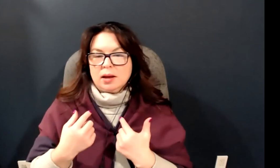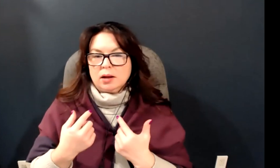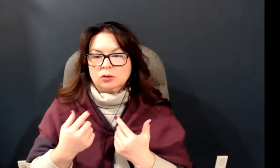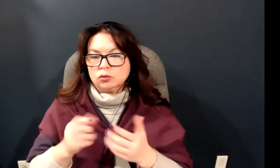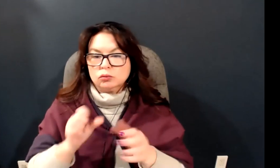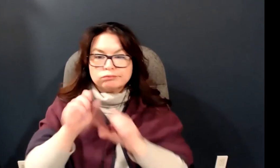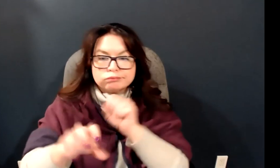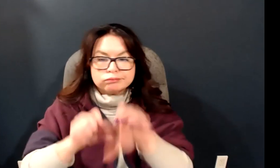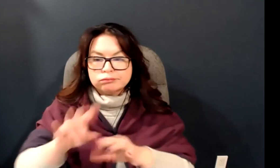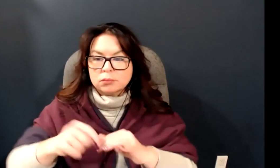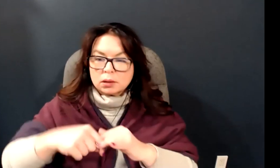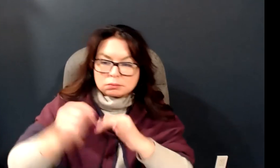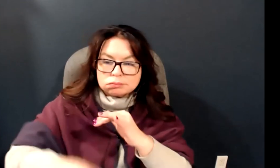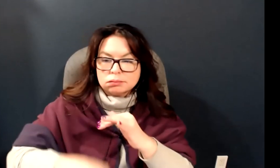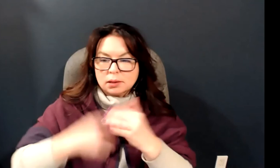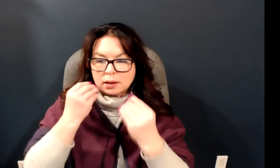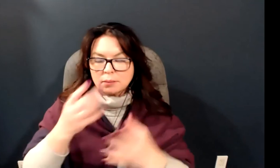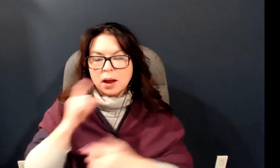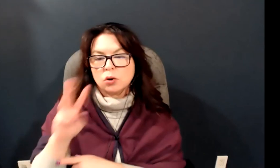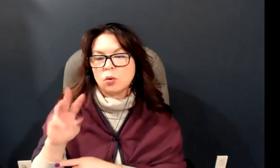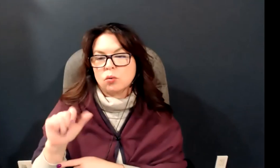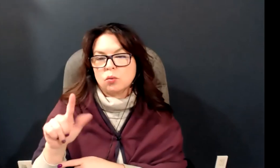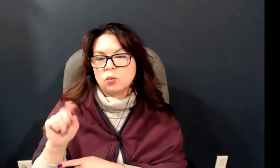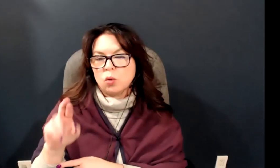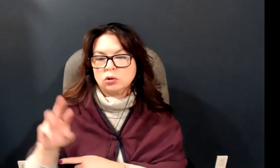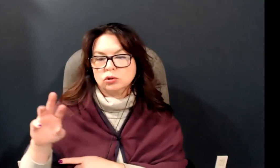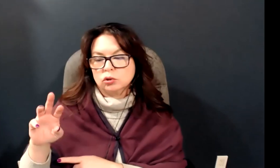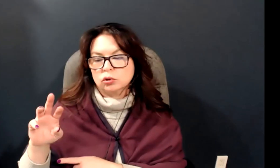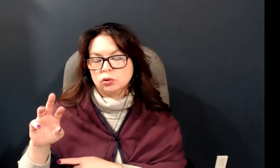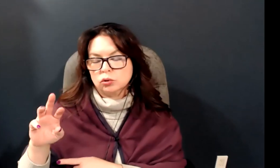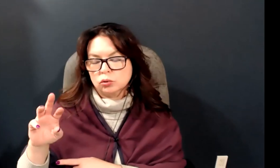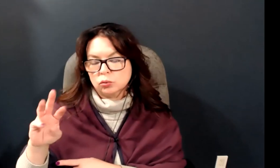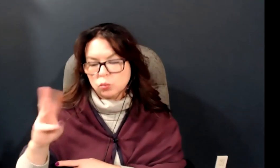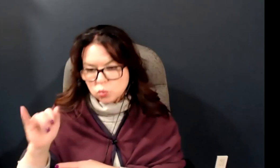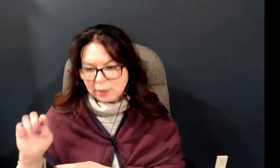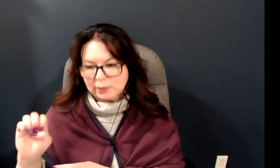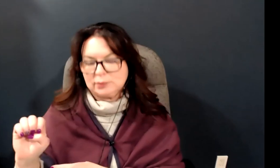his son and look at the originals on his son's wall and look at the letters because no one